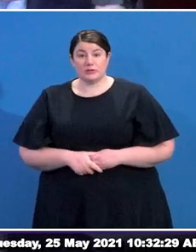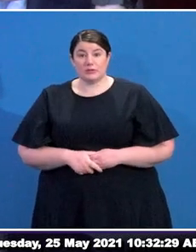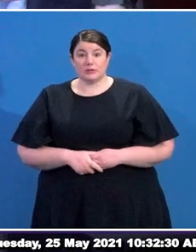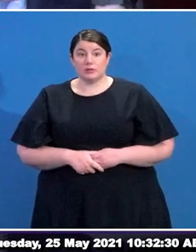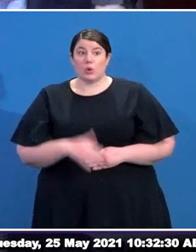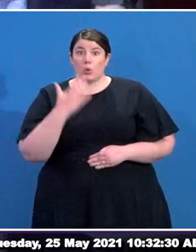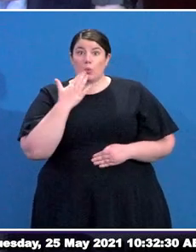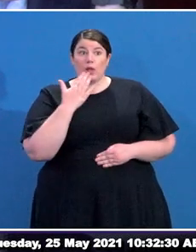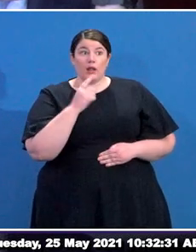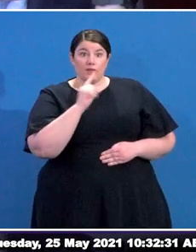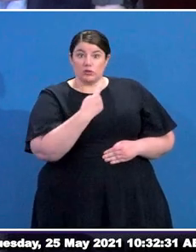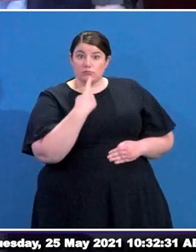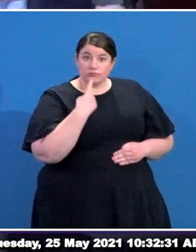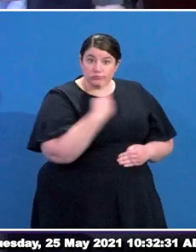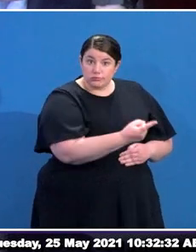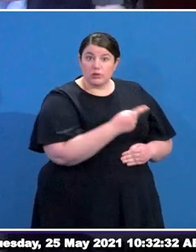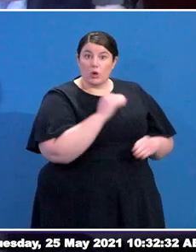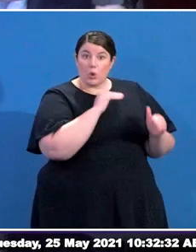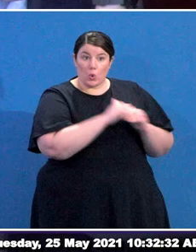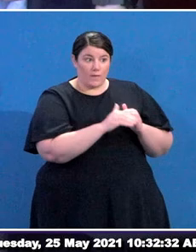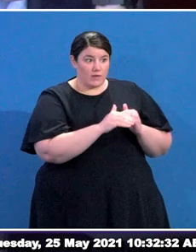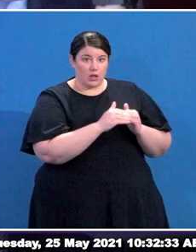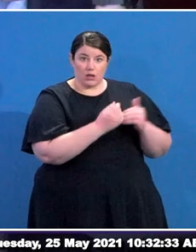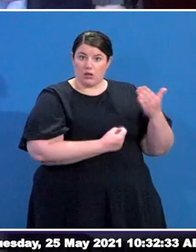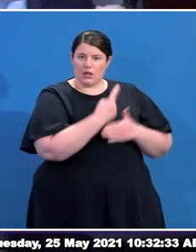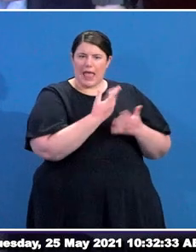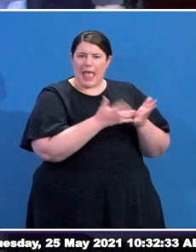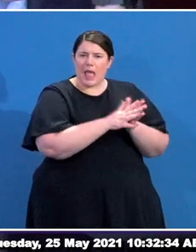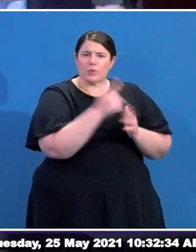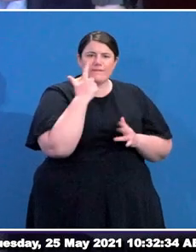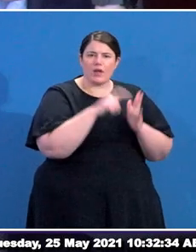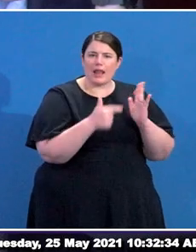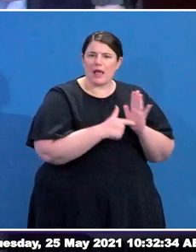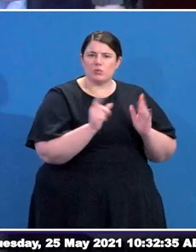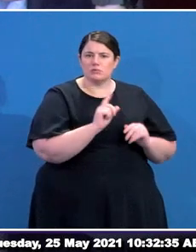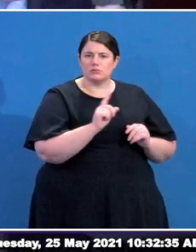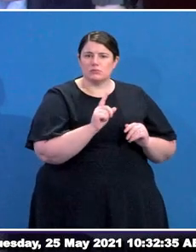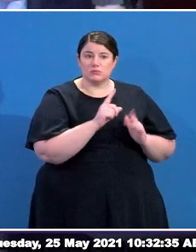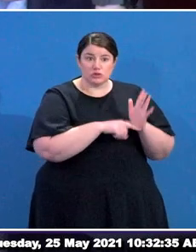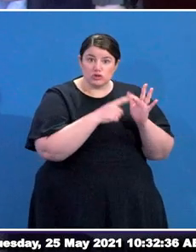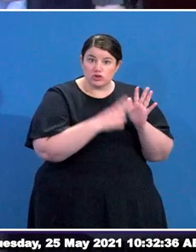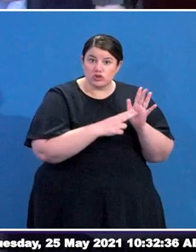Did that come up through contact from Jennie Piaud or did it come up through a contact with Sunnyfield?